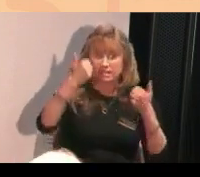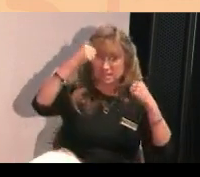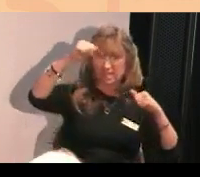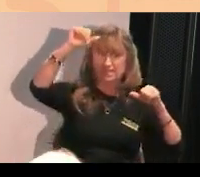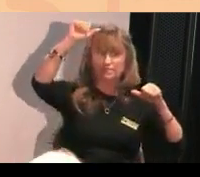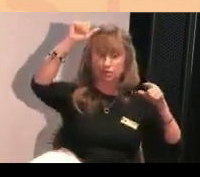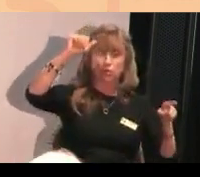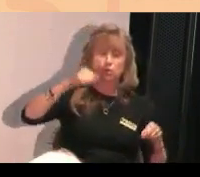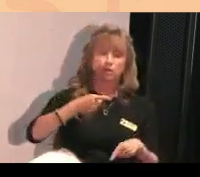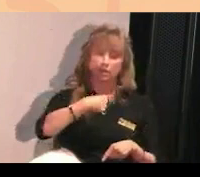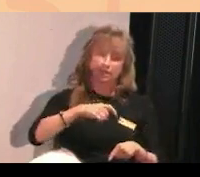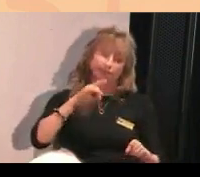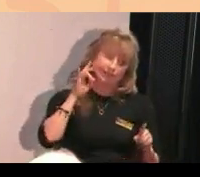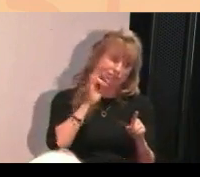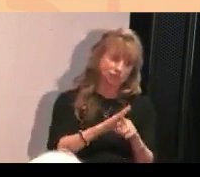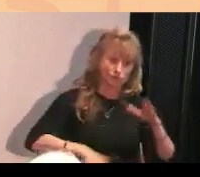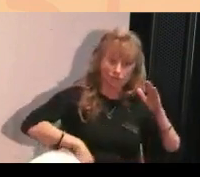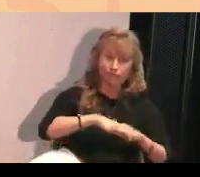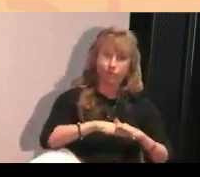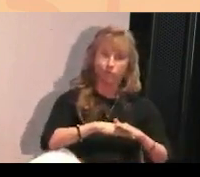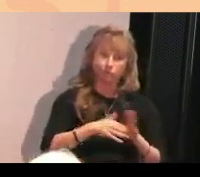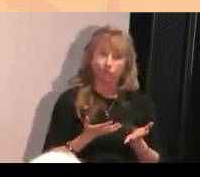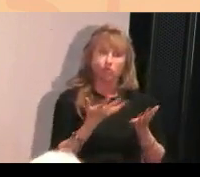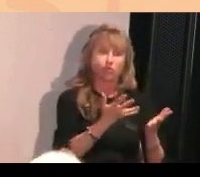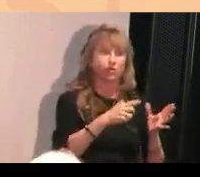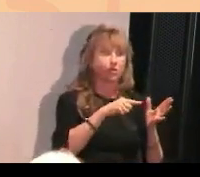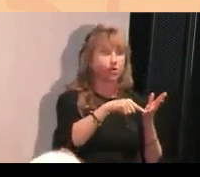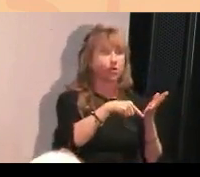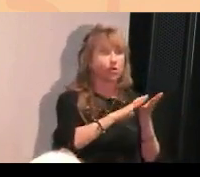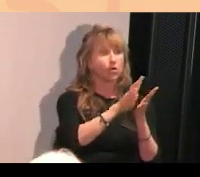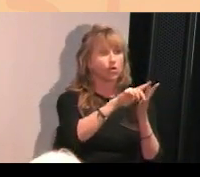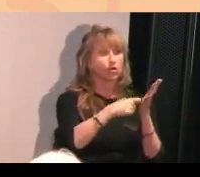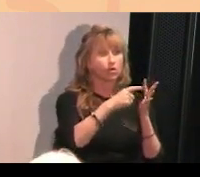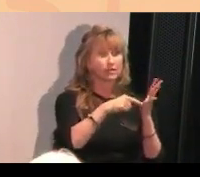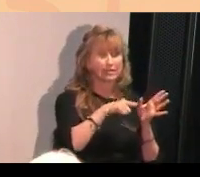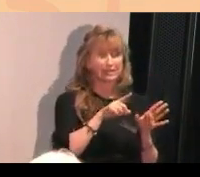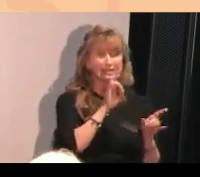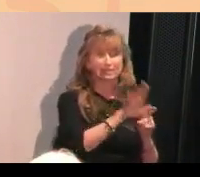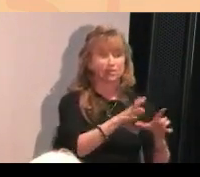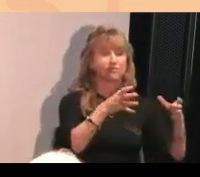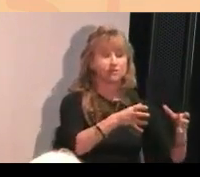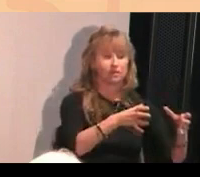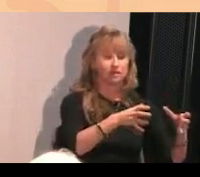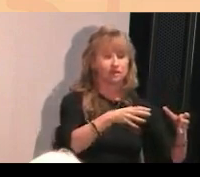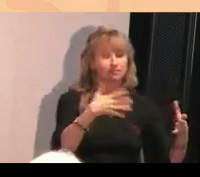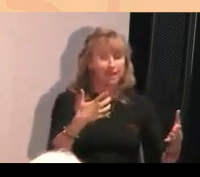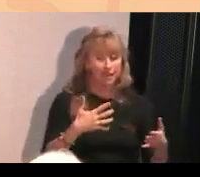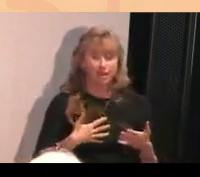authority and as I mentioned others thought authority was the wrong concept altogether